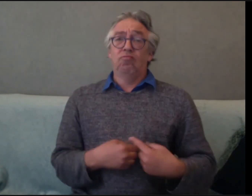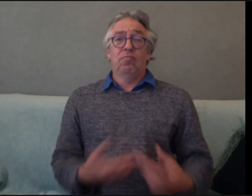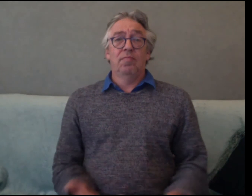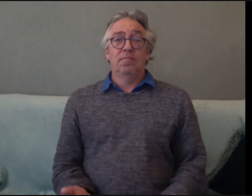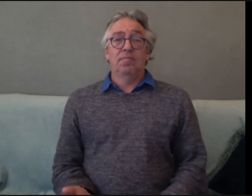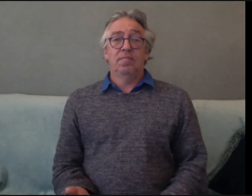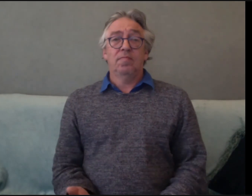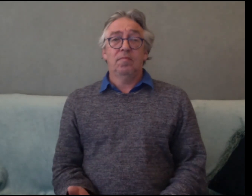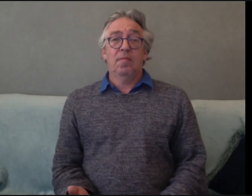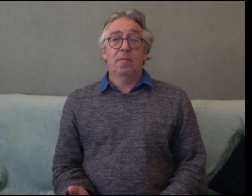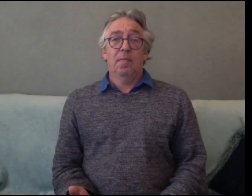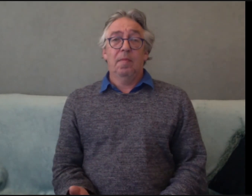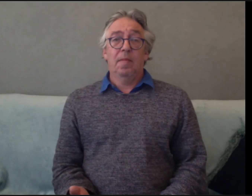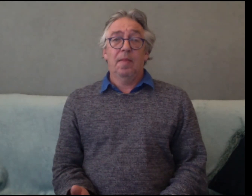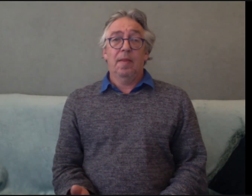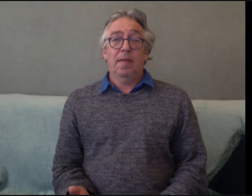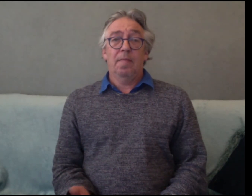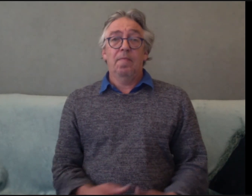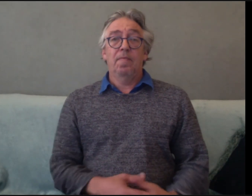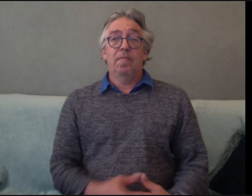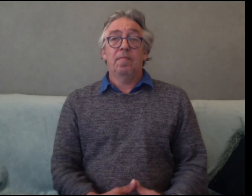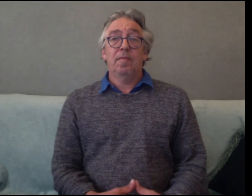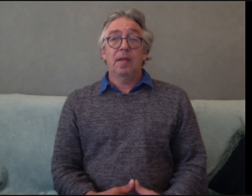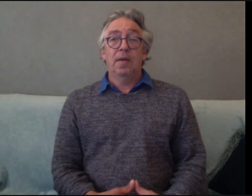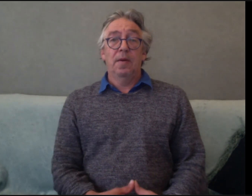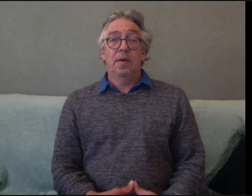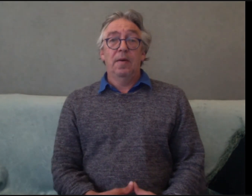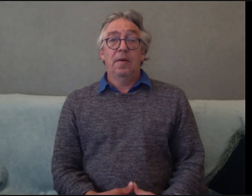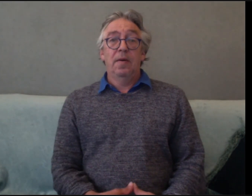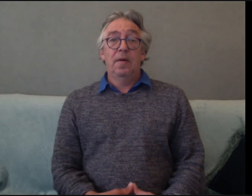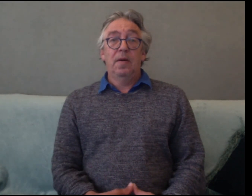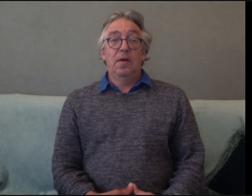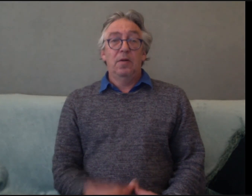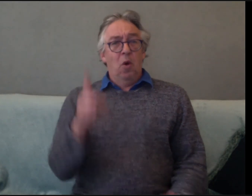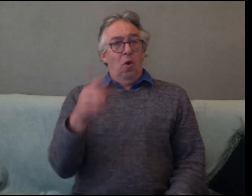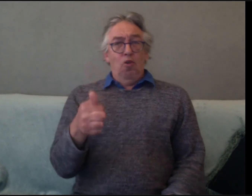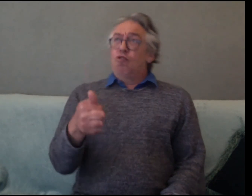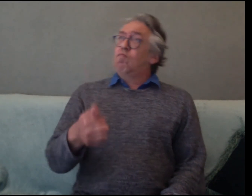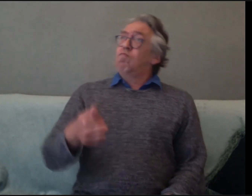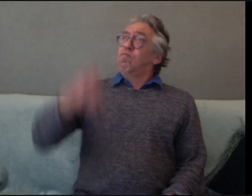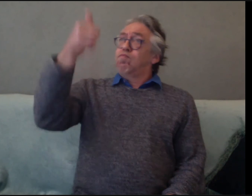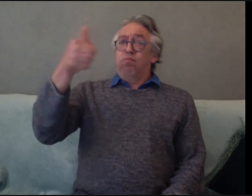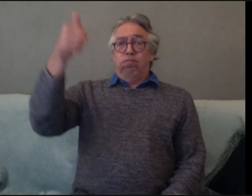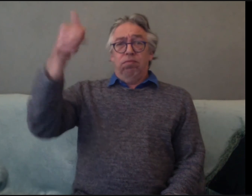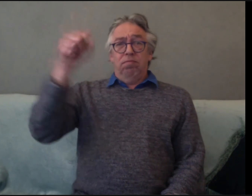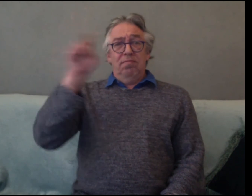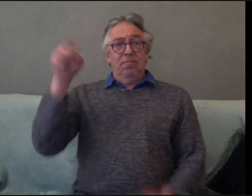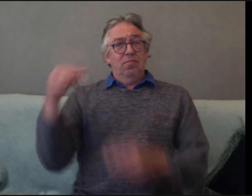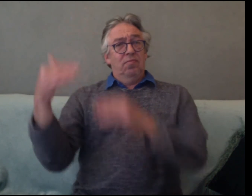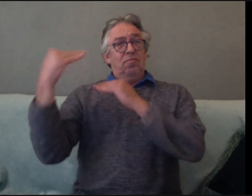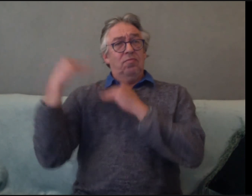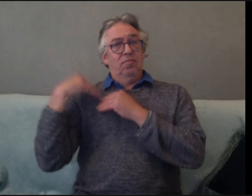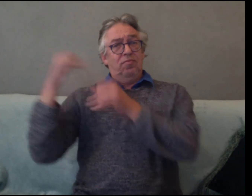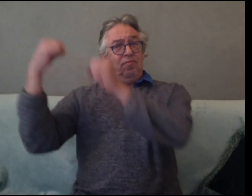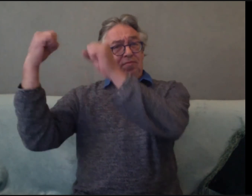and if the decision-makers also put correct Framework in place.